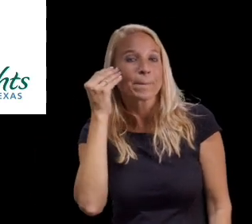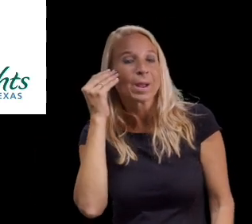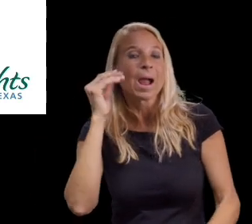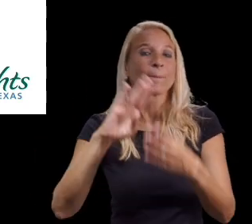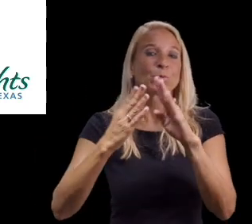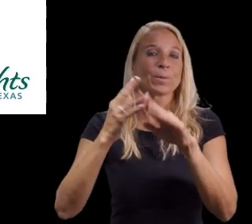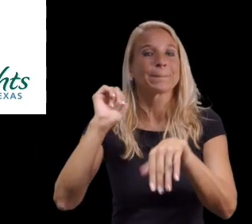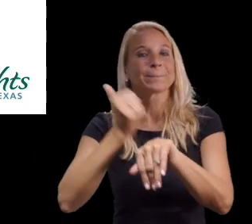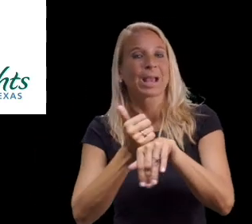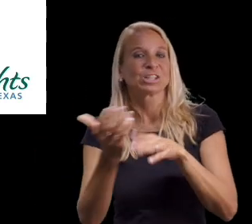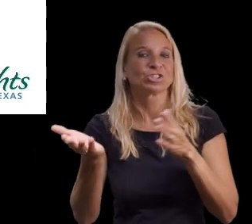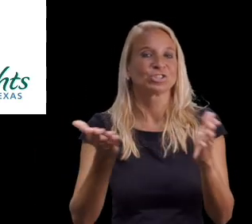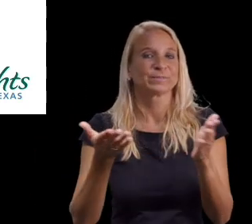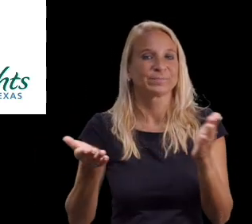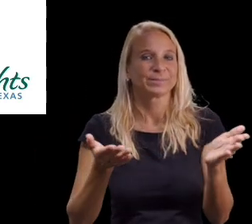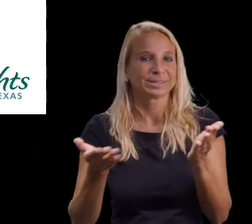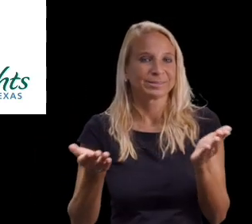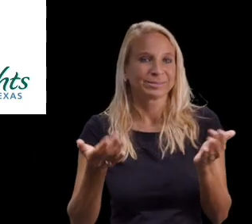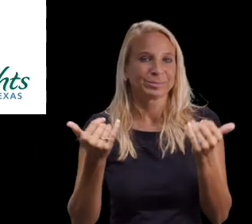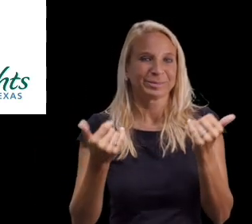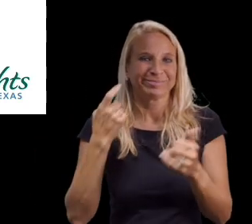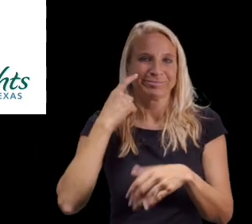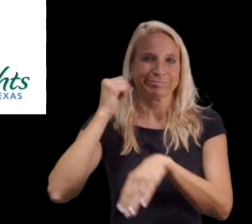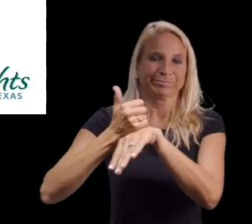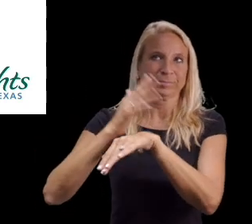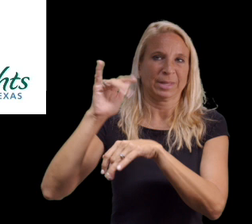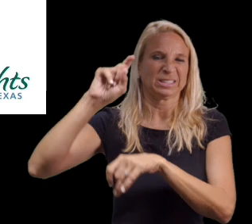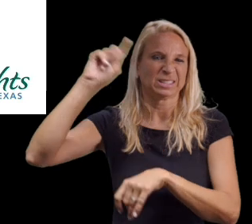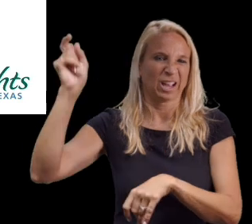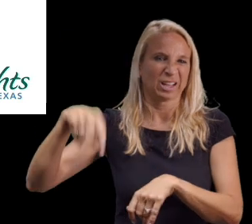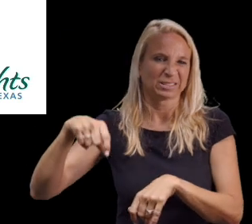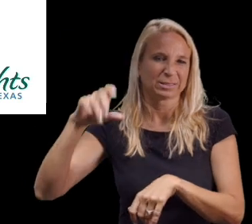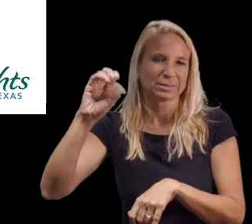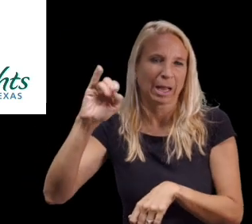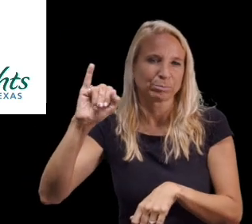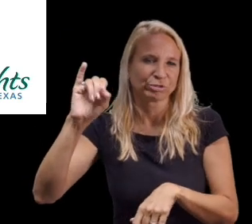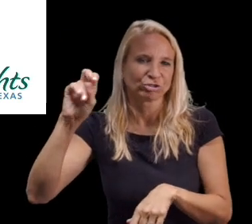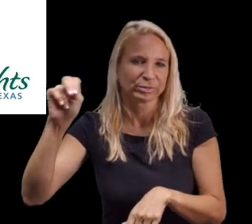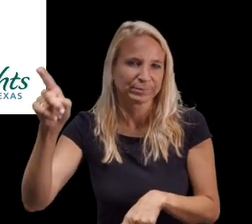and Community Based Services waiver which is managed by Texas Health and Human Services Commission.